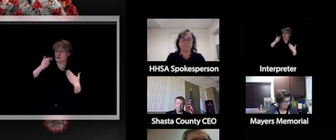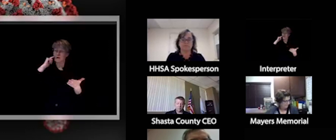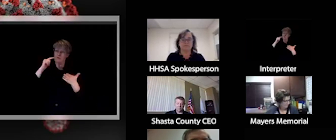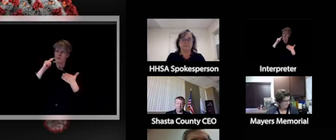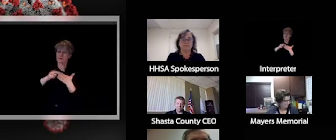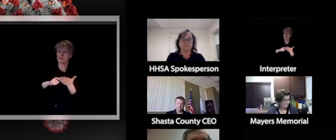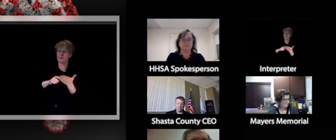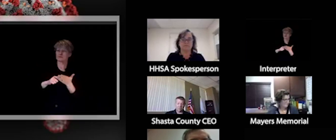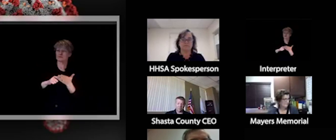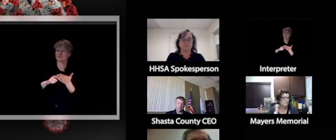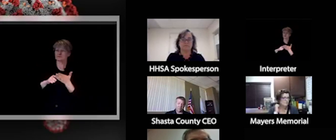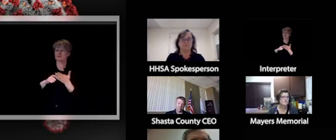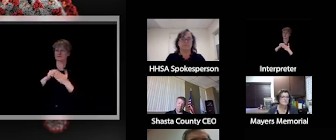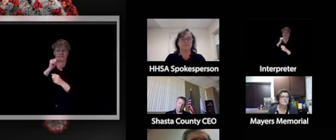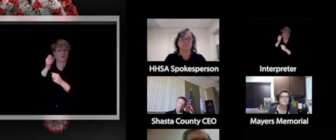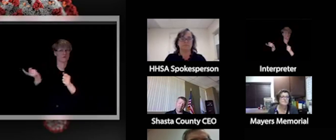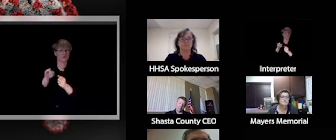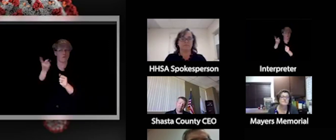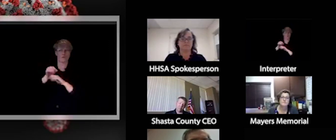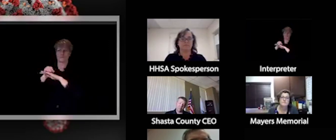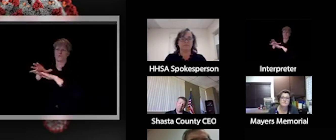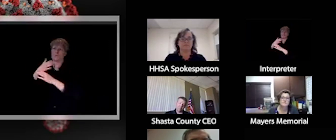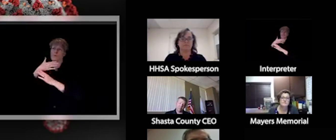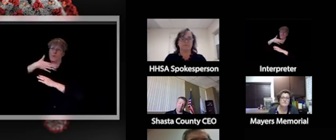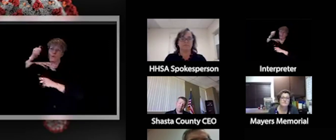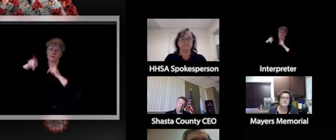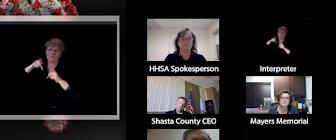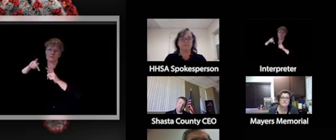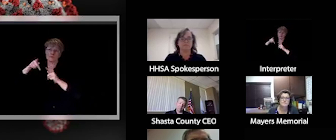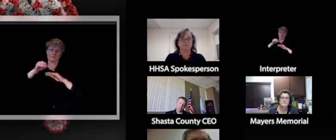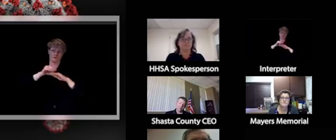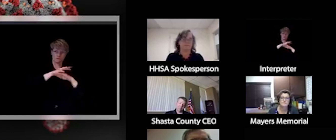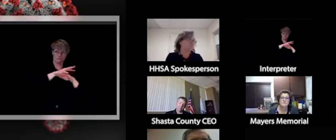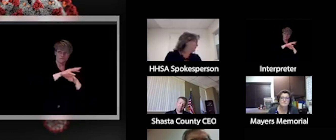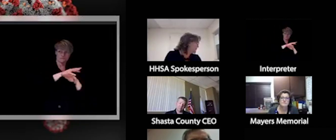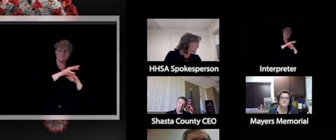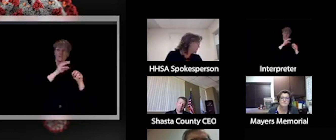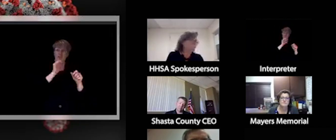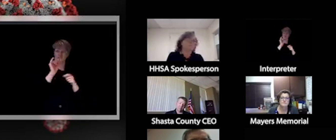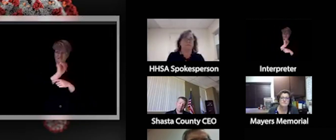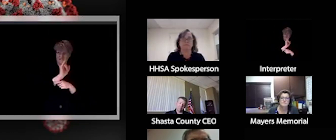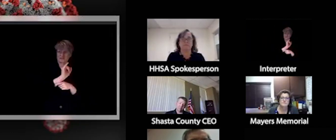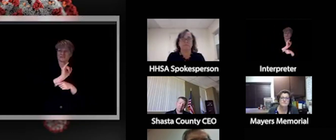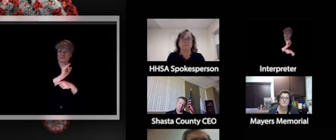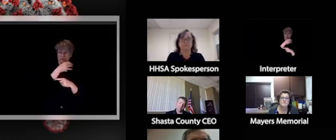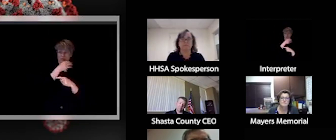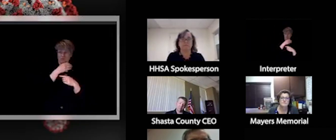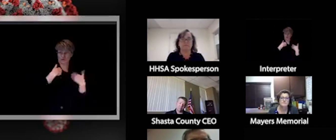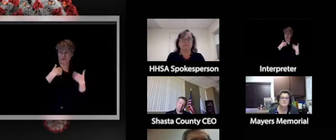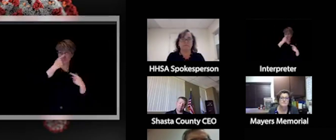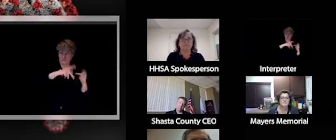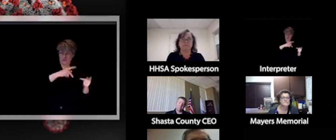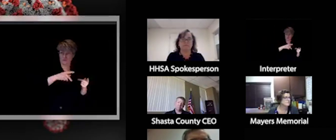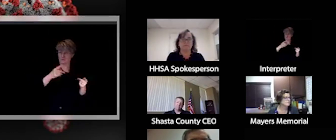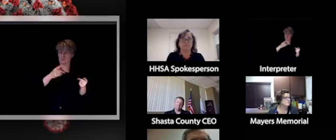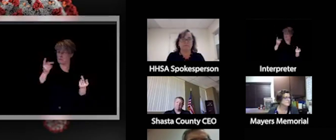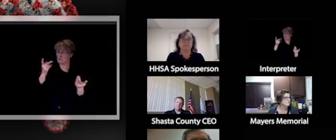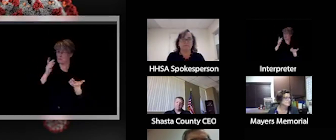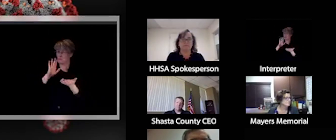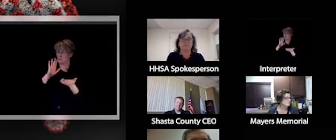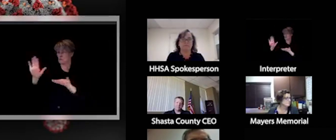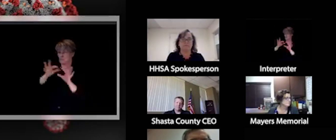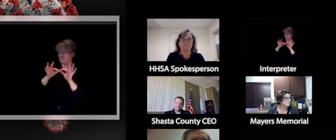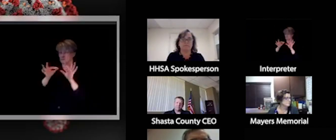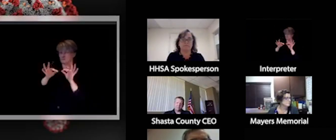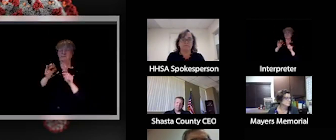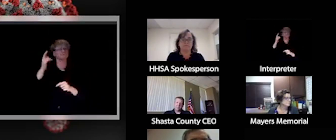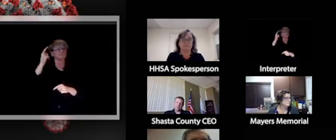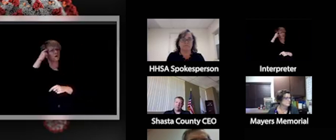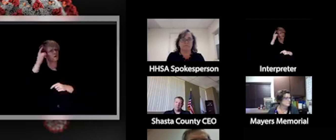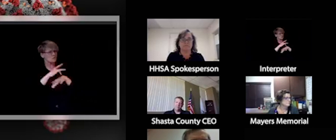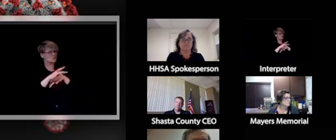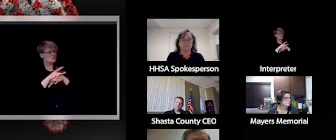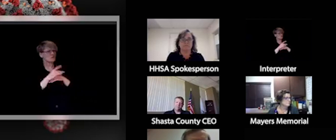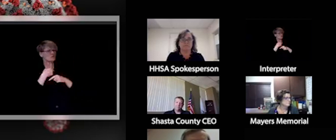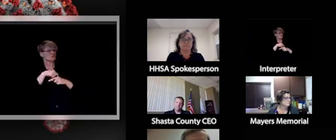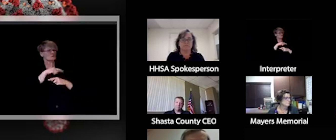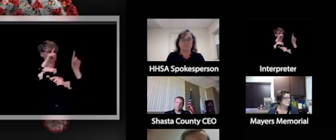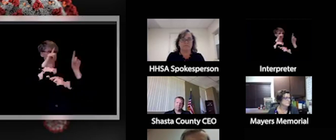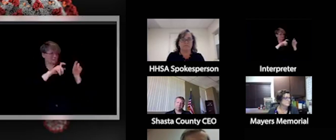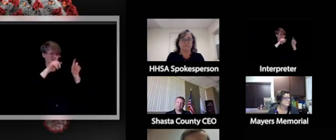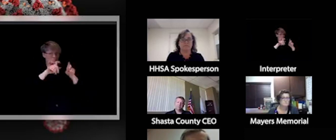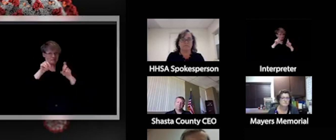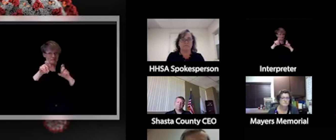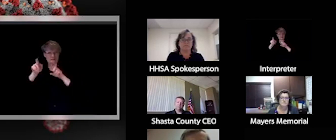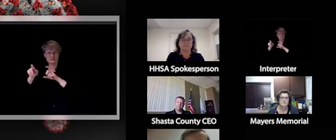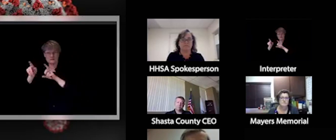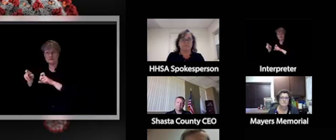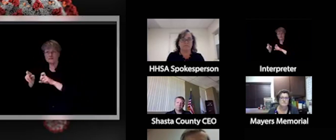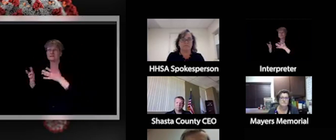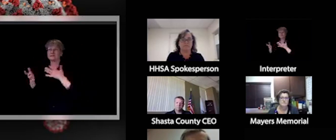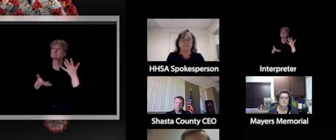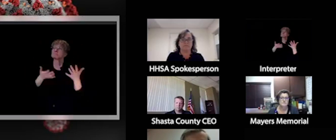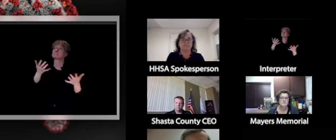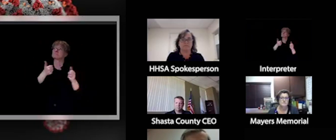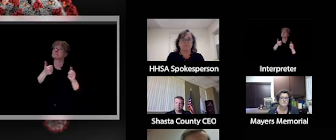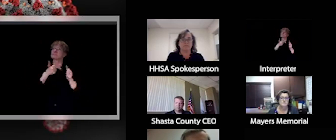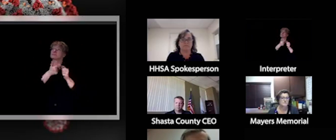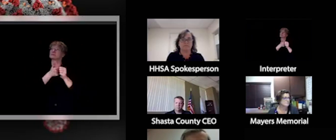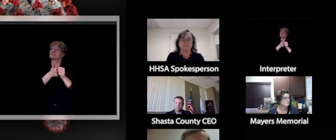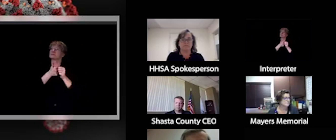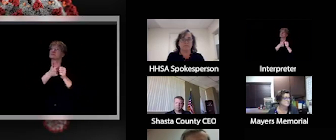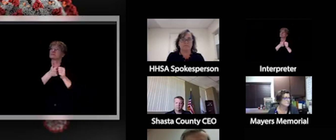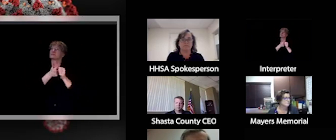I think maybe what’s happening there is…early on, our testing was quite limited, and we